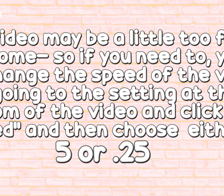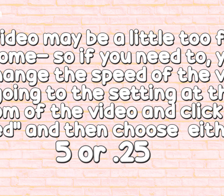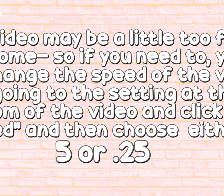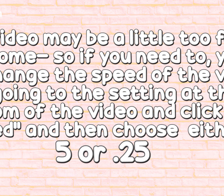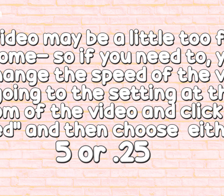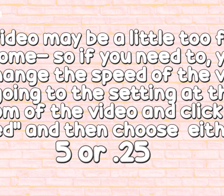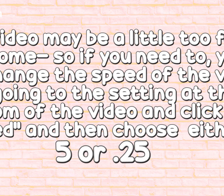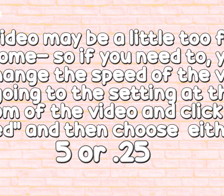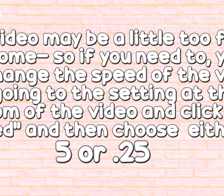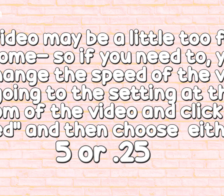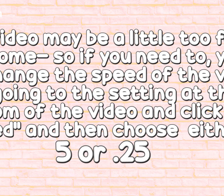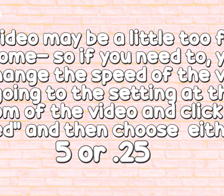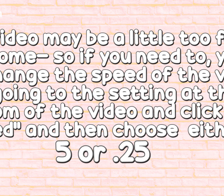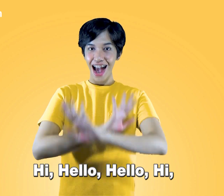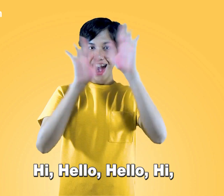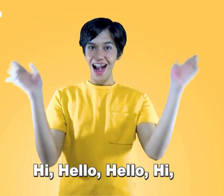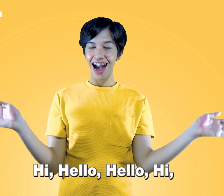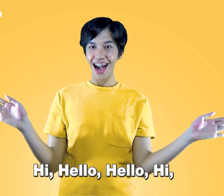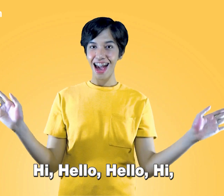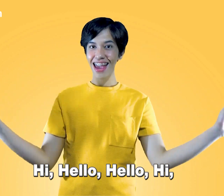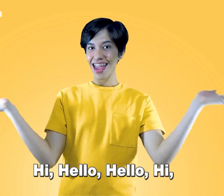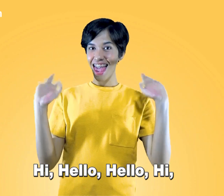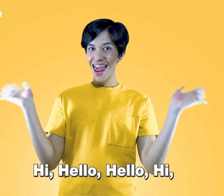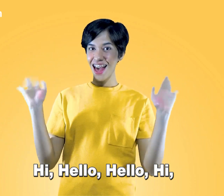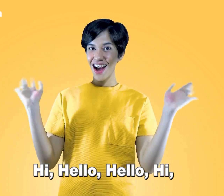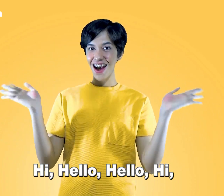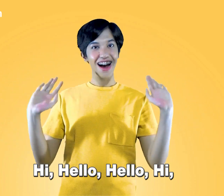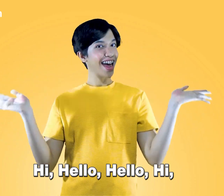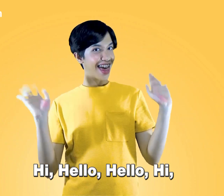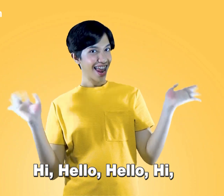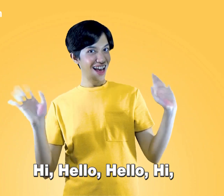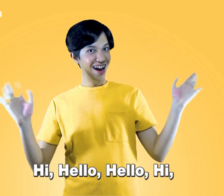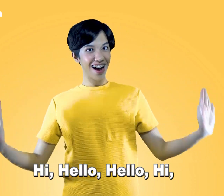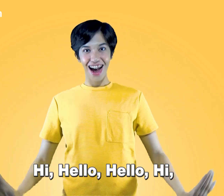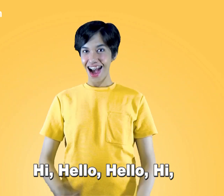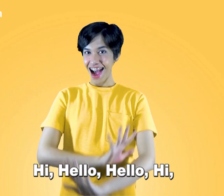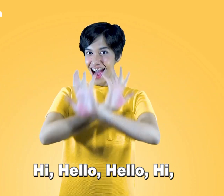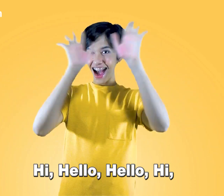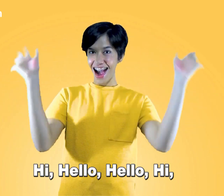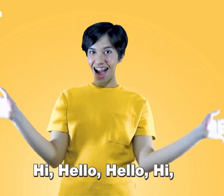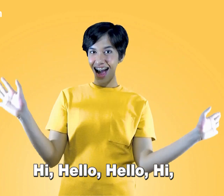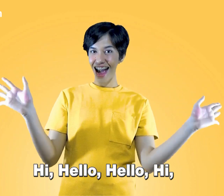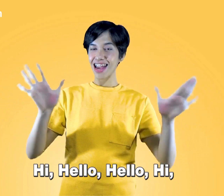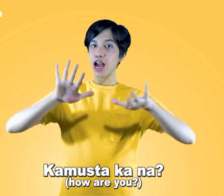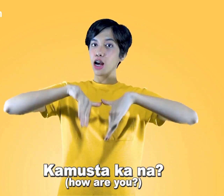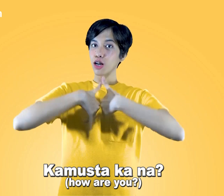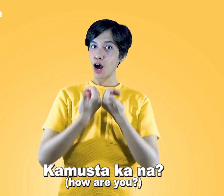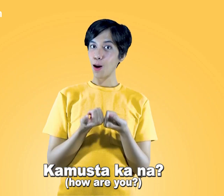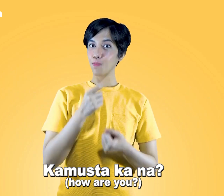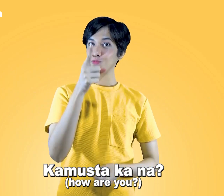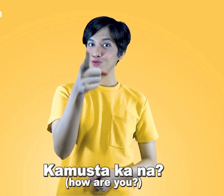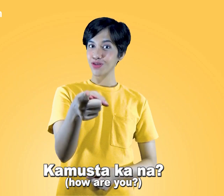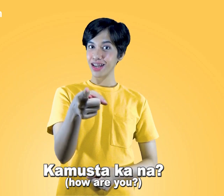of the video and click on "Speed" and then choose either .5 or .25 Hi Hello Hi How are you?